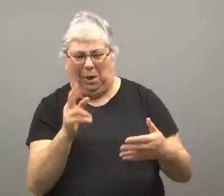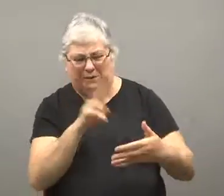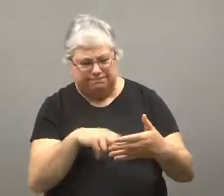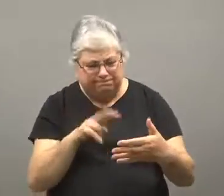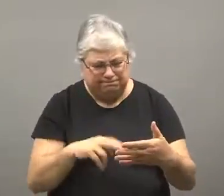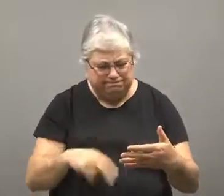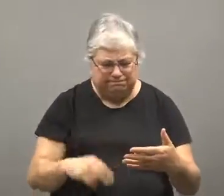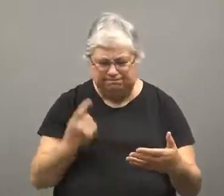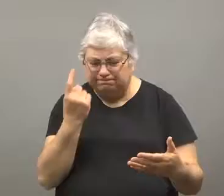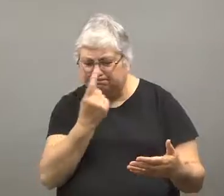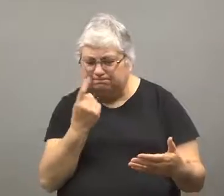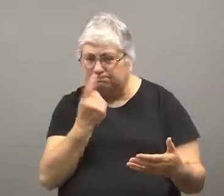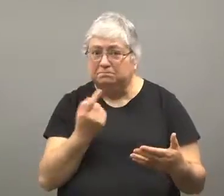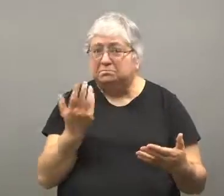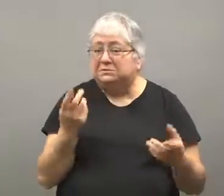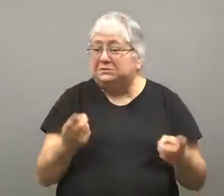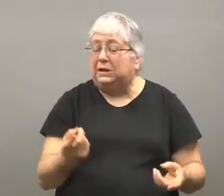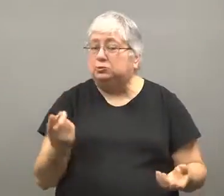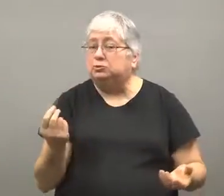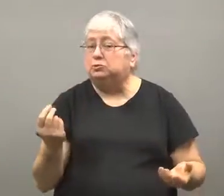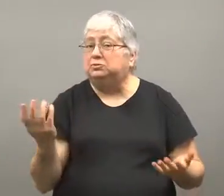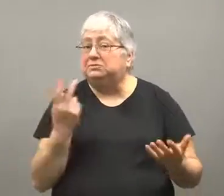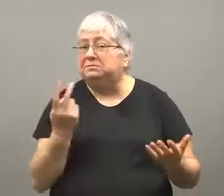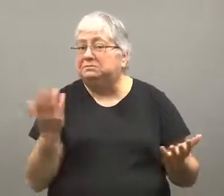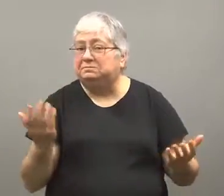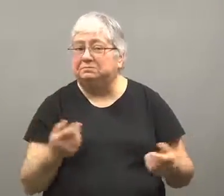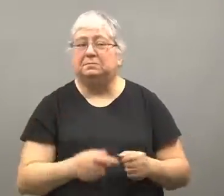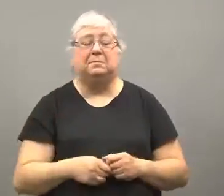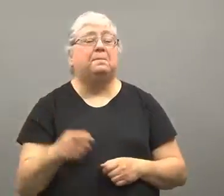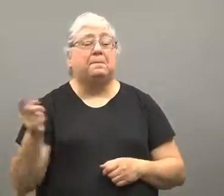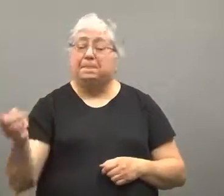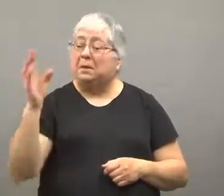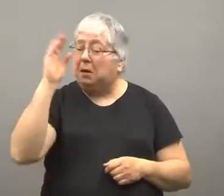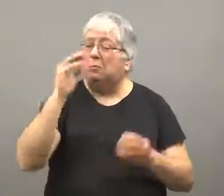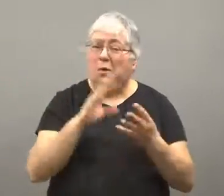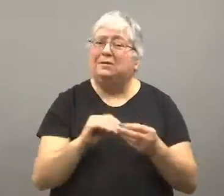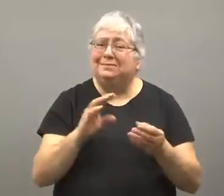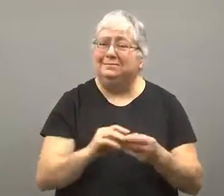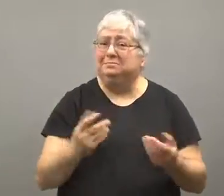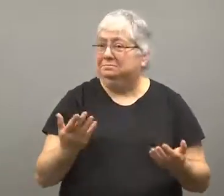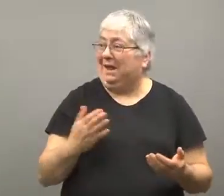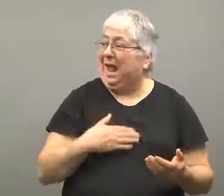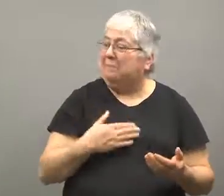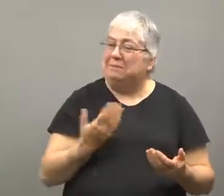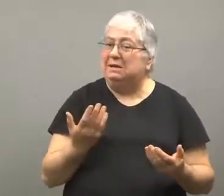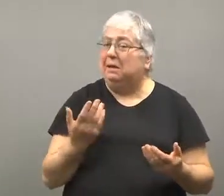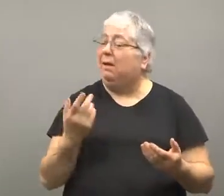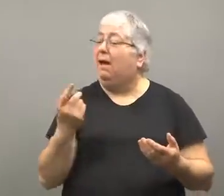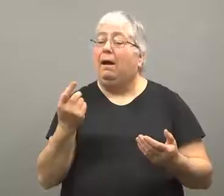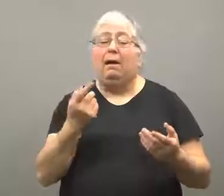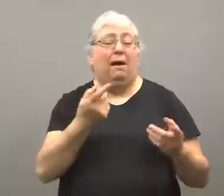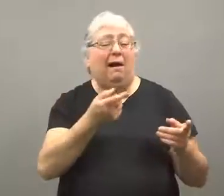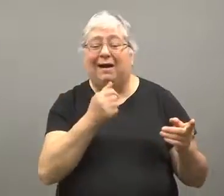It promised to read his report and determine what to do.